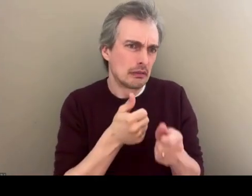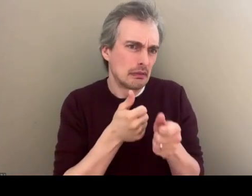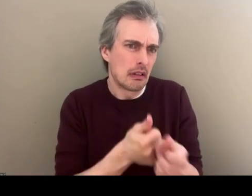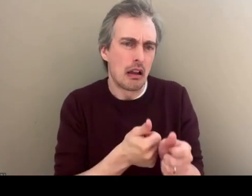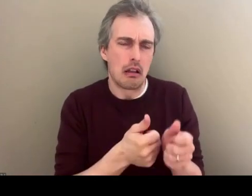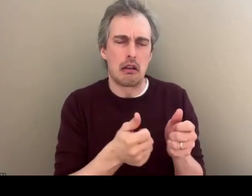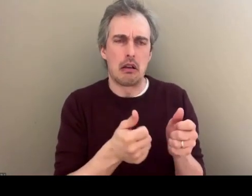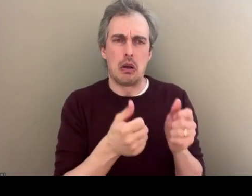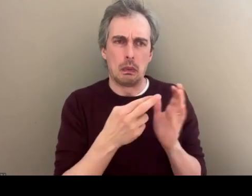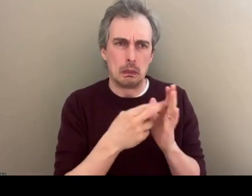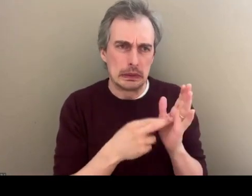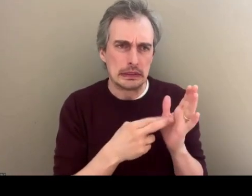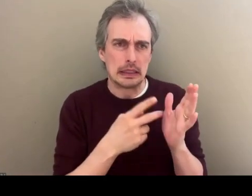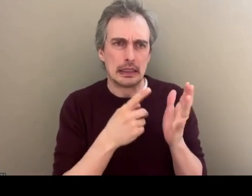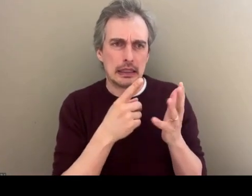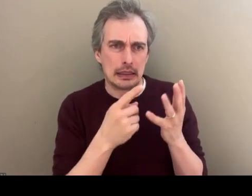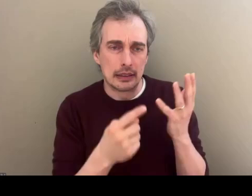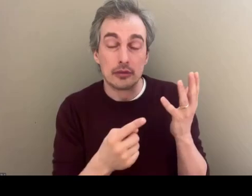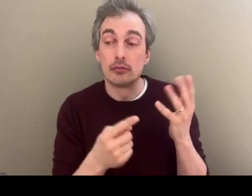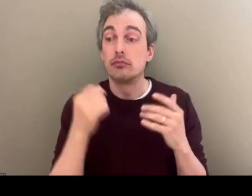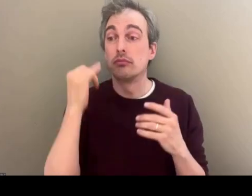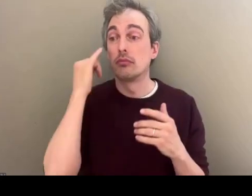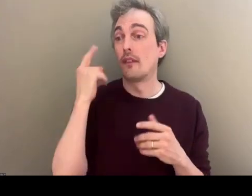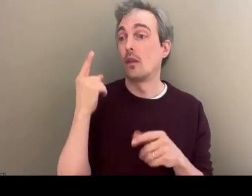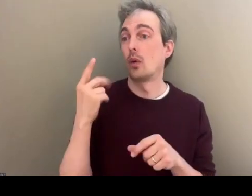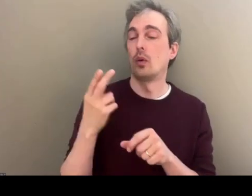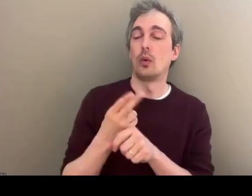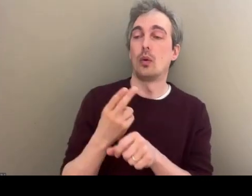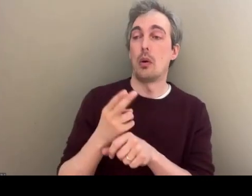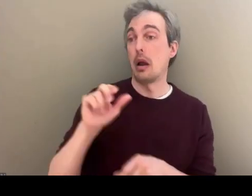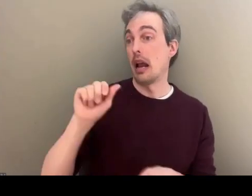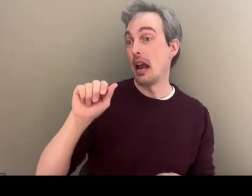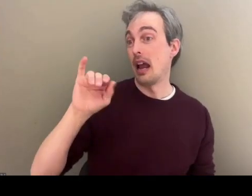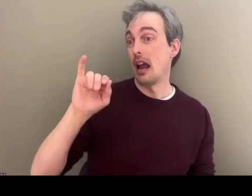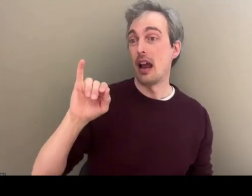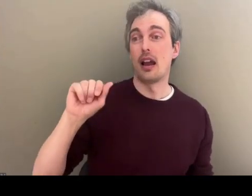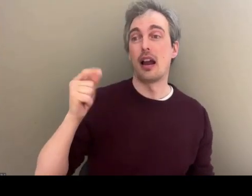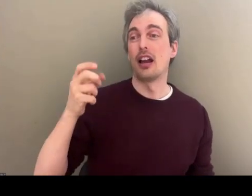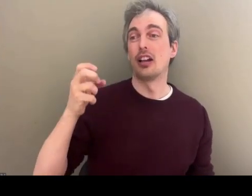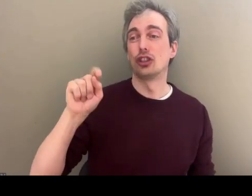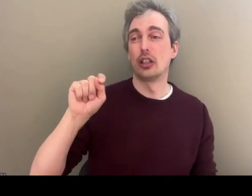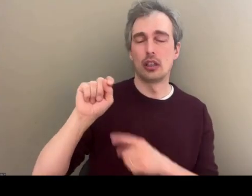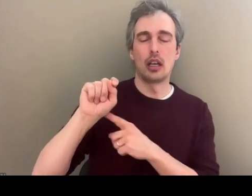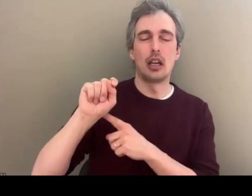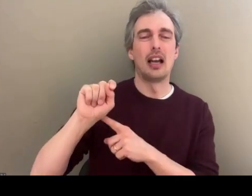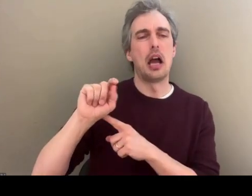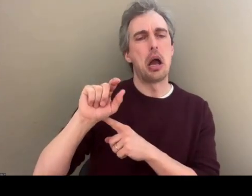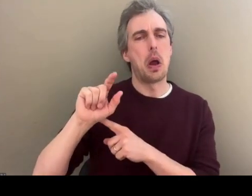So someone using an AI agent, always corroborate that with the actual documentation, right?